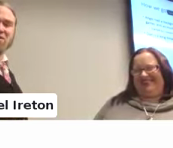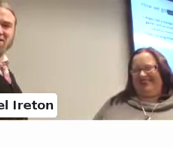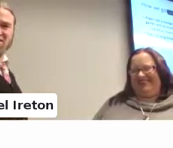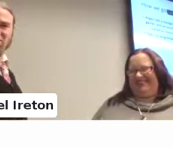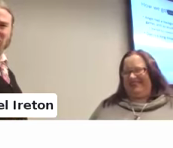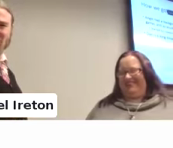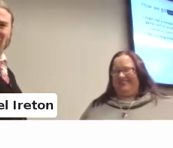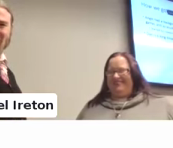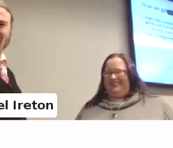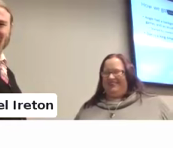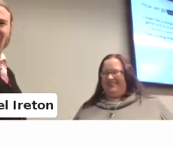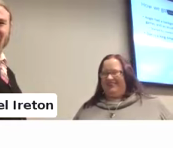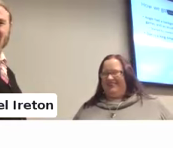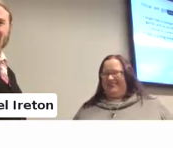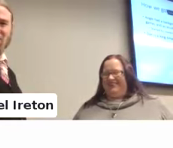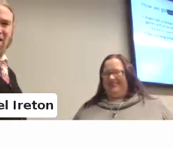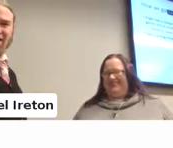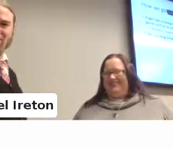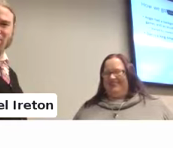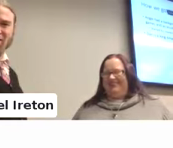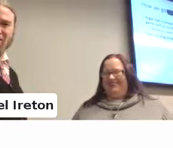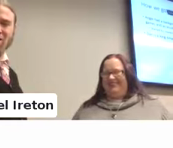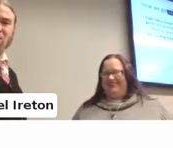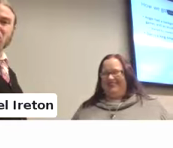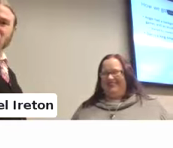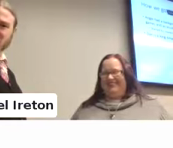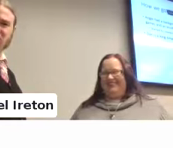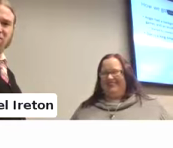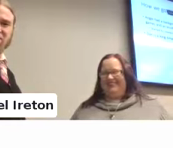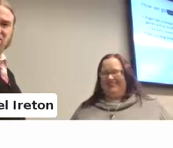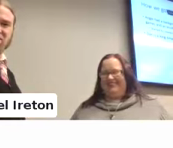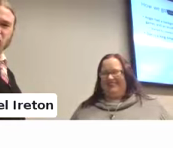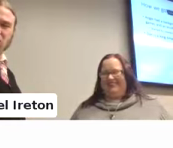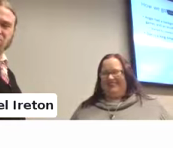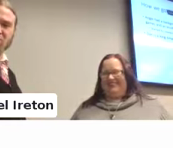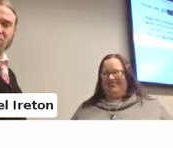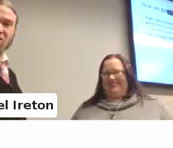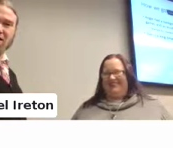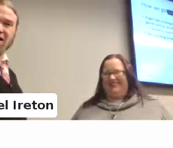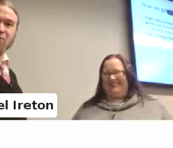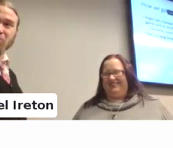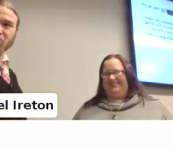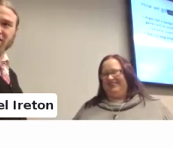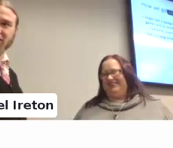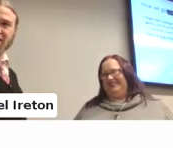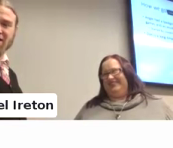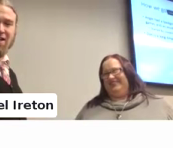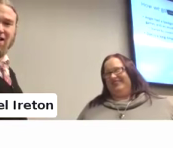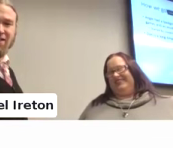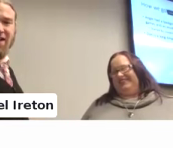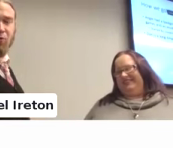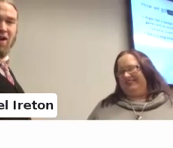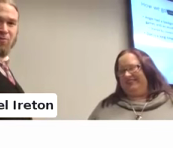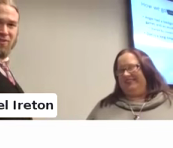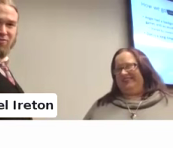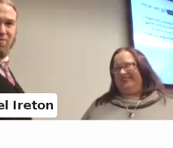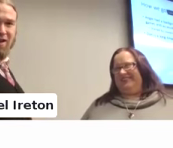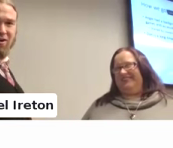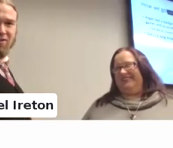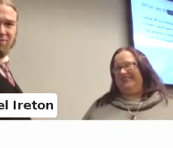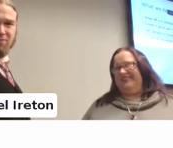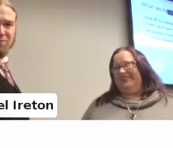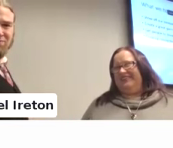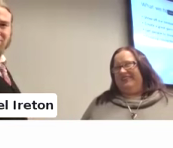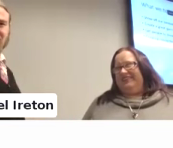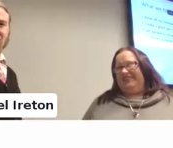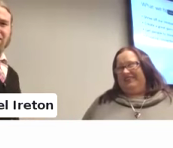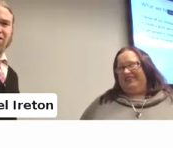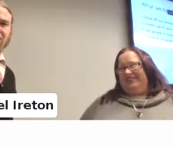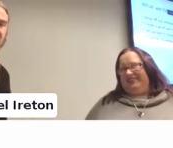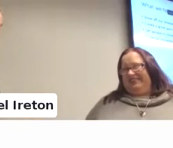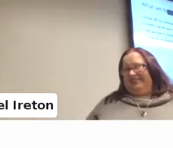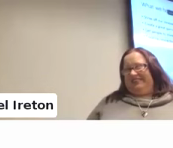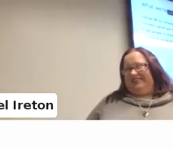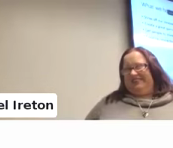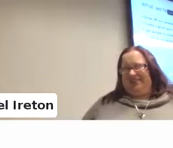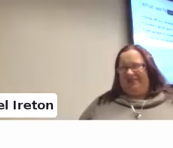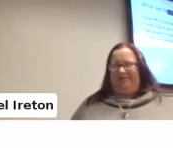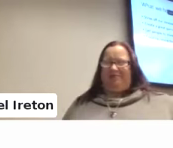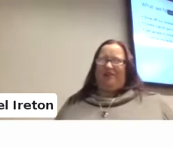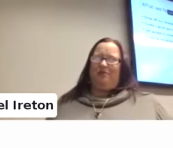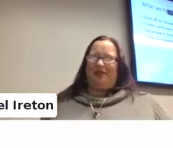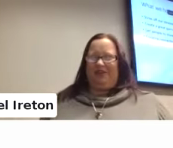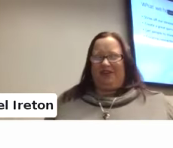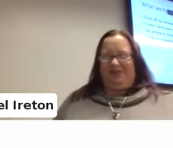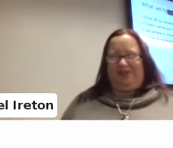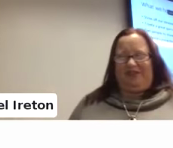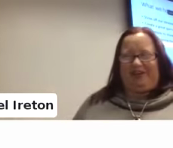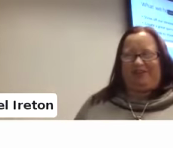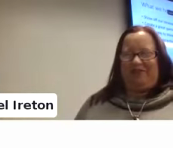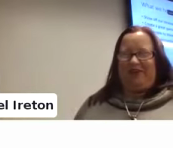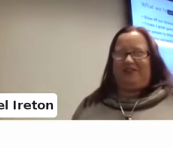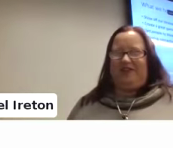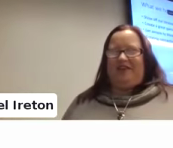We kind of said the thing you're working on works with thing I'm working on.